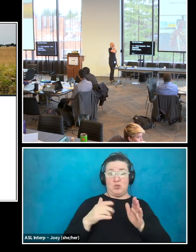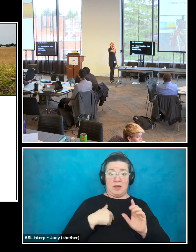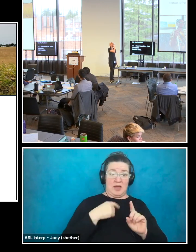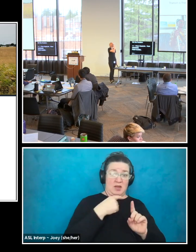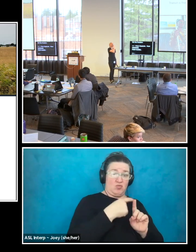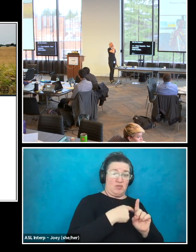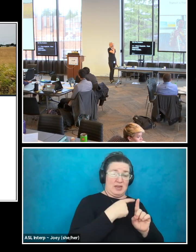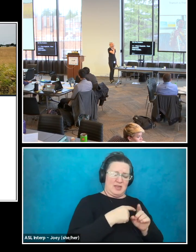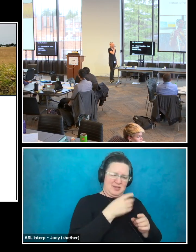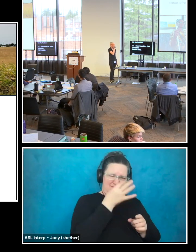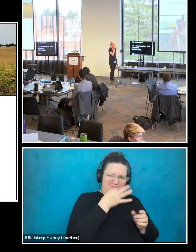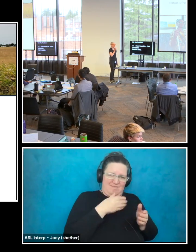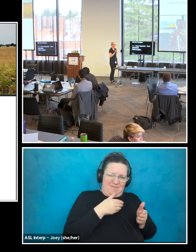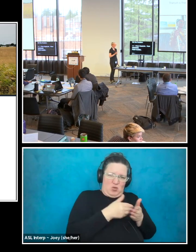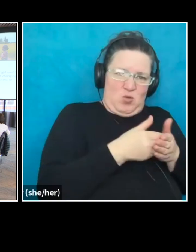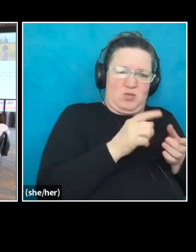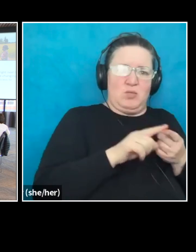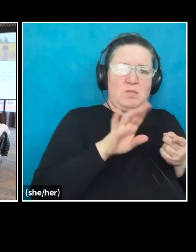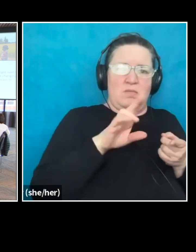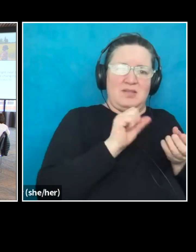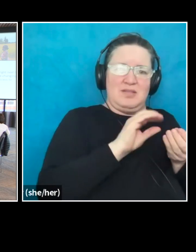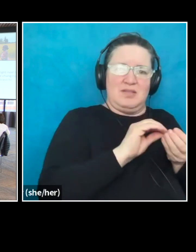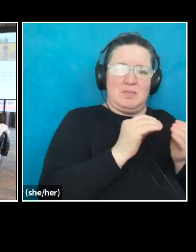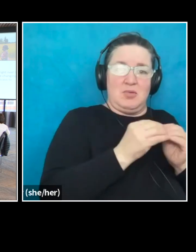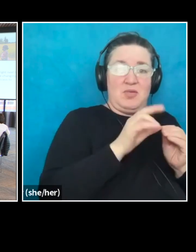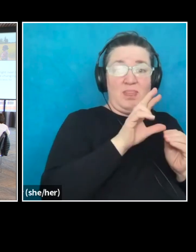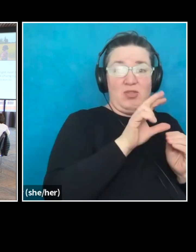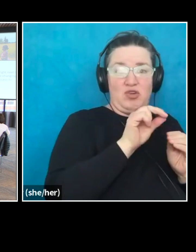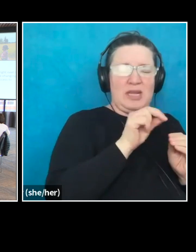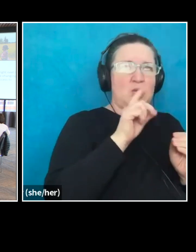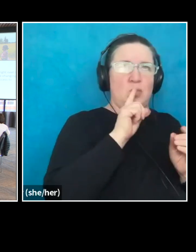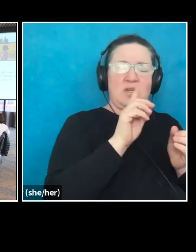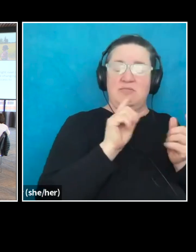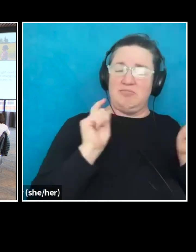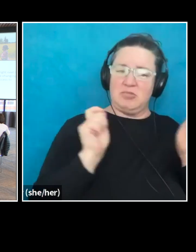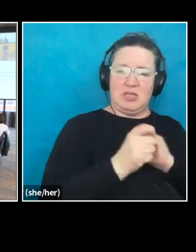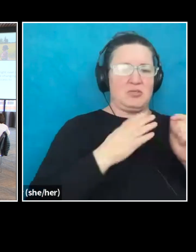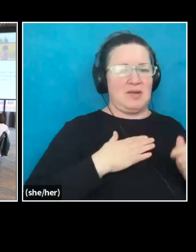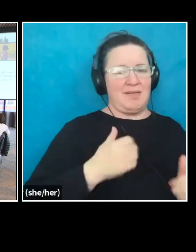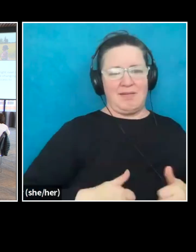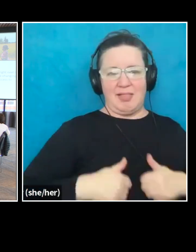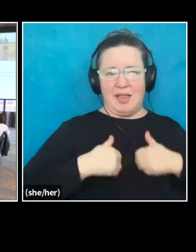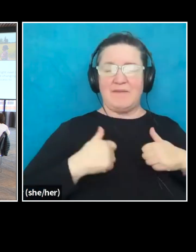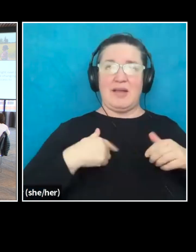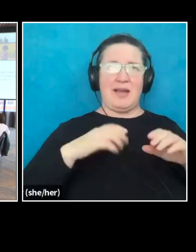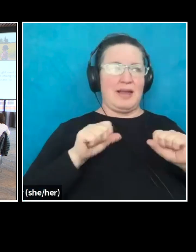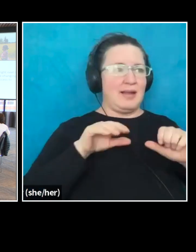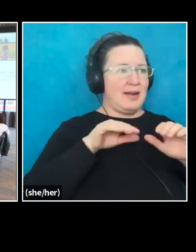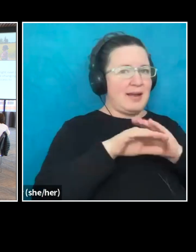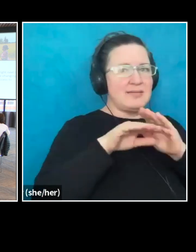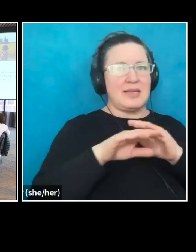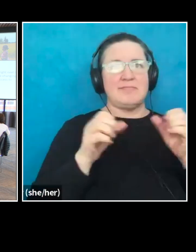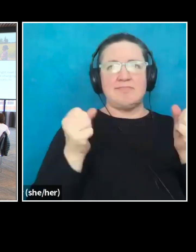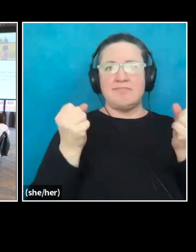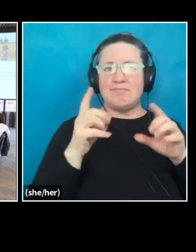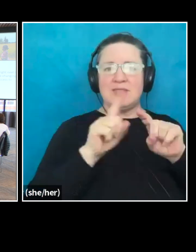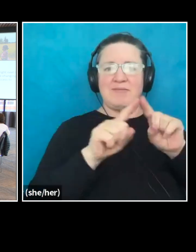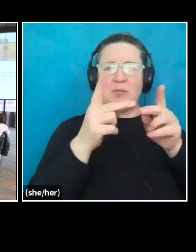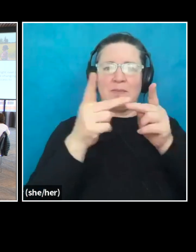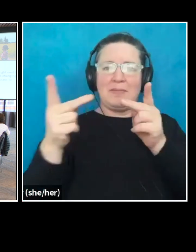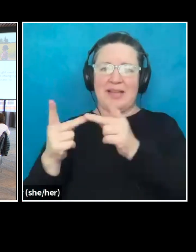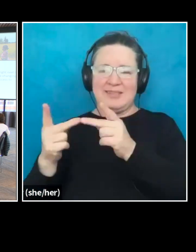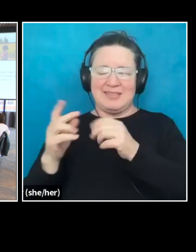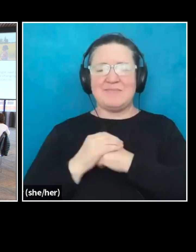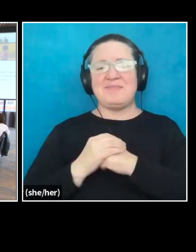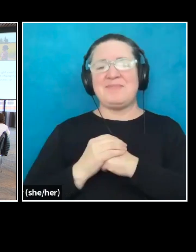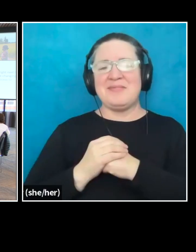have access to places." Um, so I'm going to tell a story of uh, so I work a lot with the justice